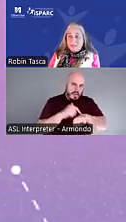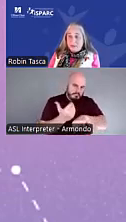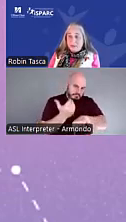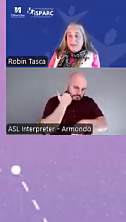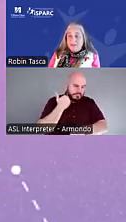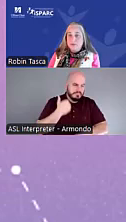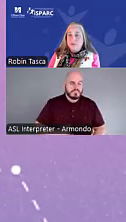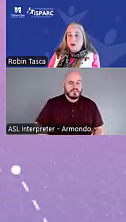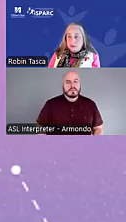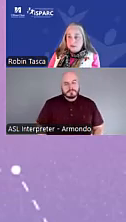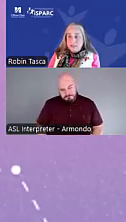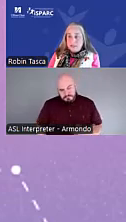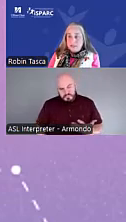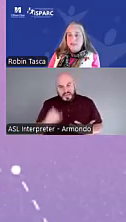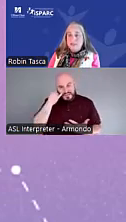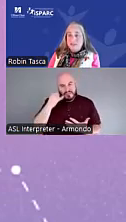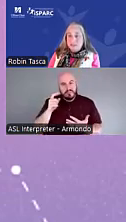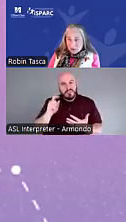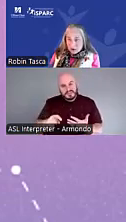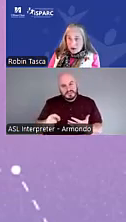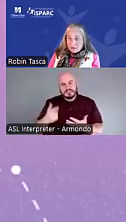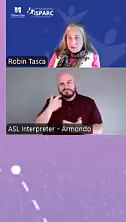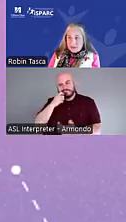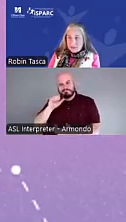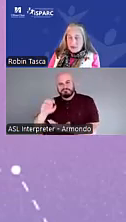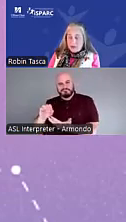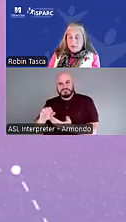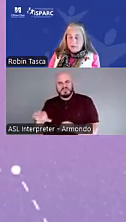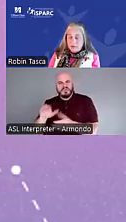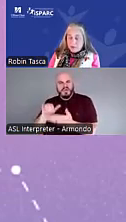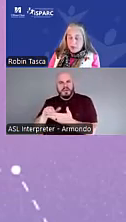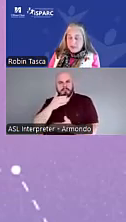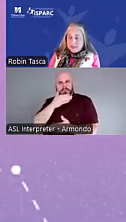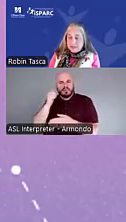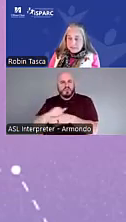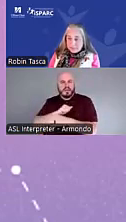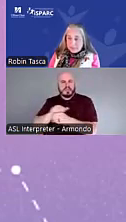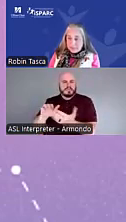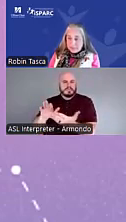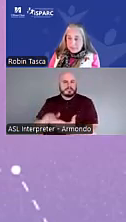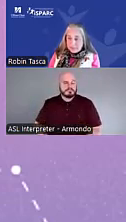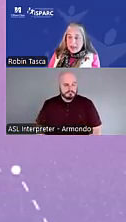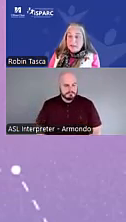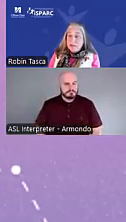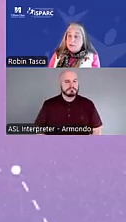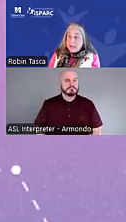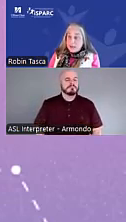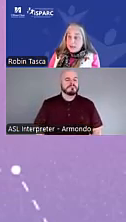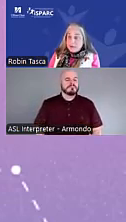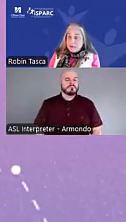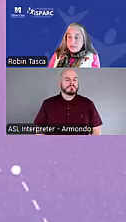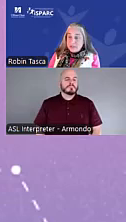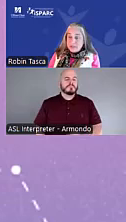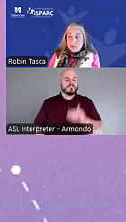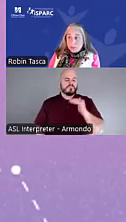the best way to alt text all text that's in an image. And then closed captioning-- it is